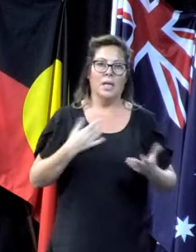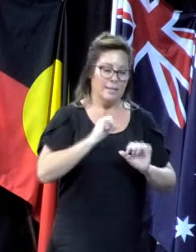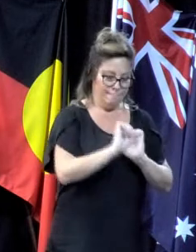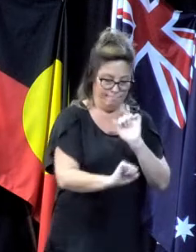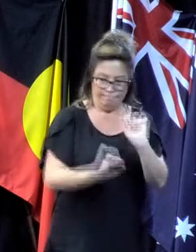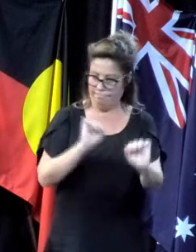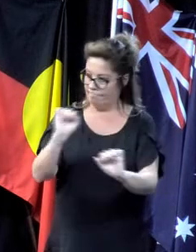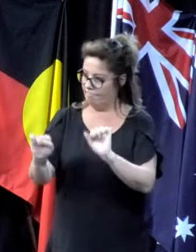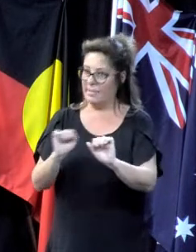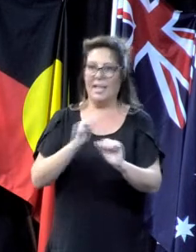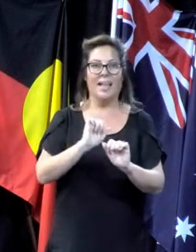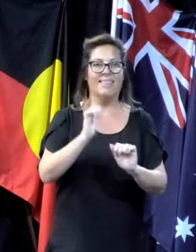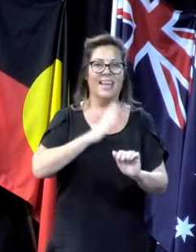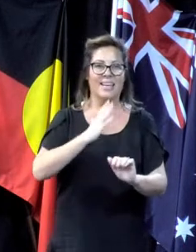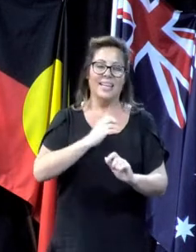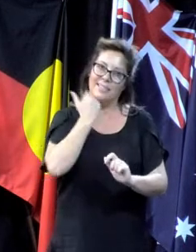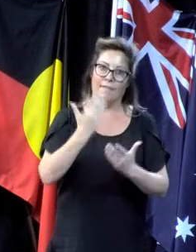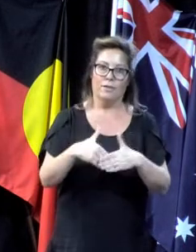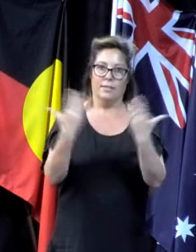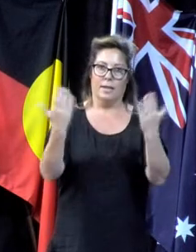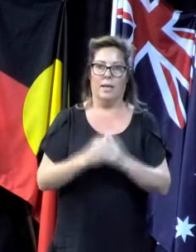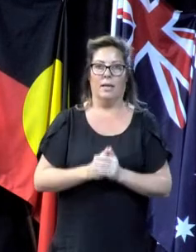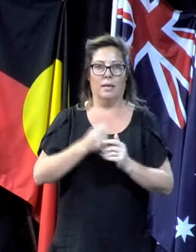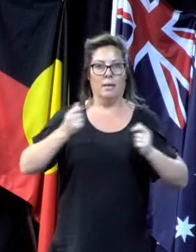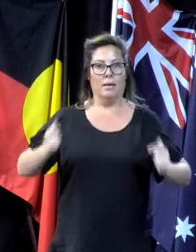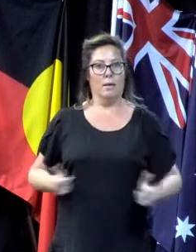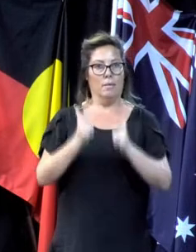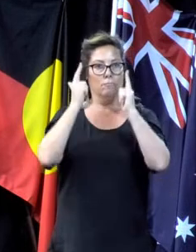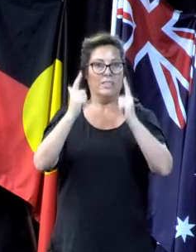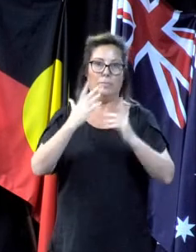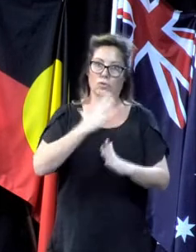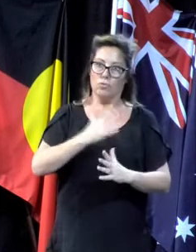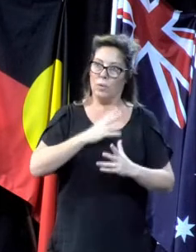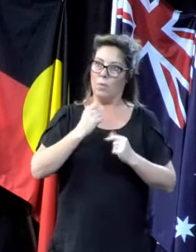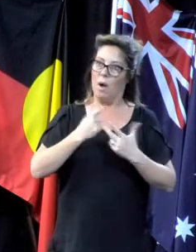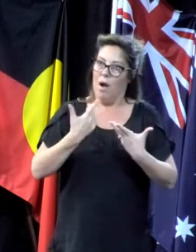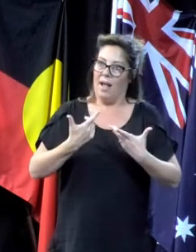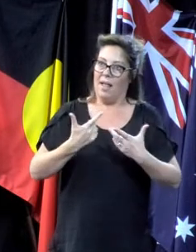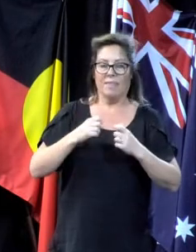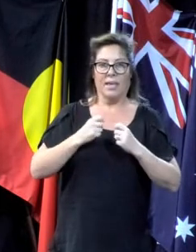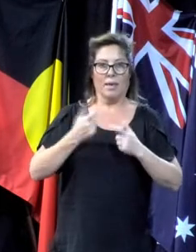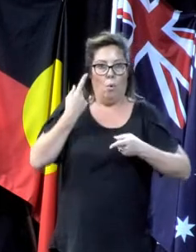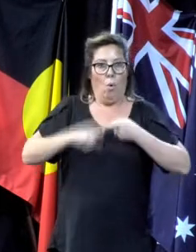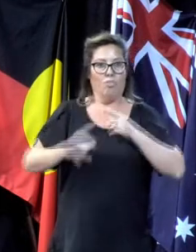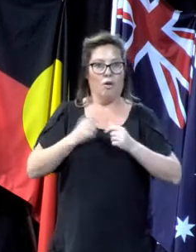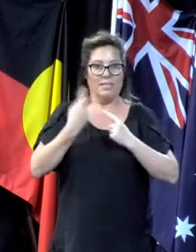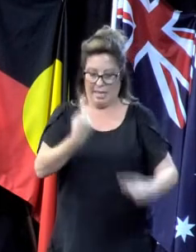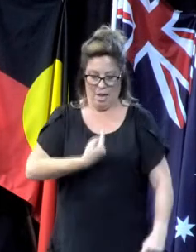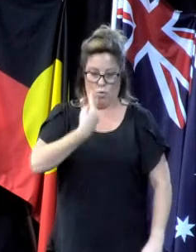Principals require the autonomy to make such decisions to best suit the context of the student population currently enrolled at their school.